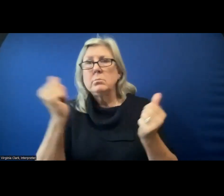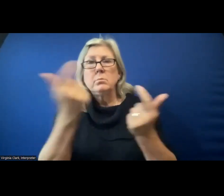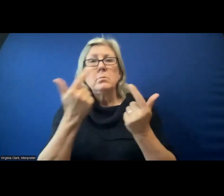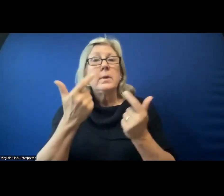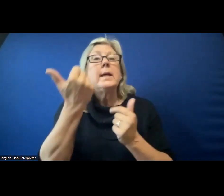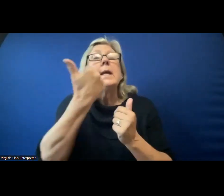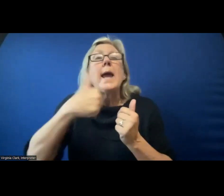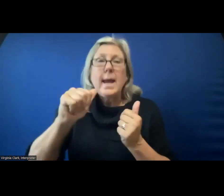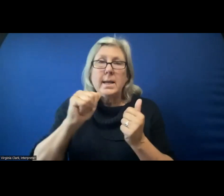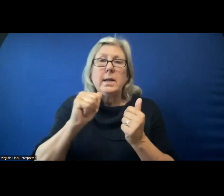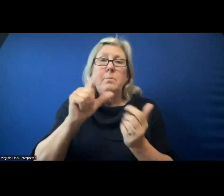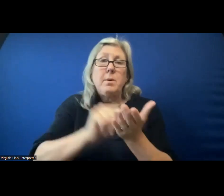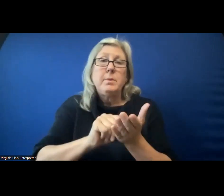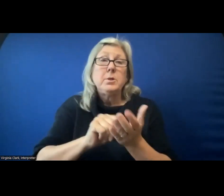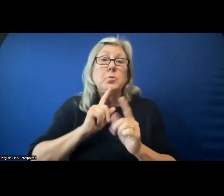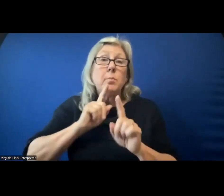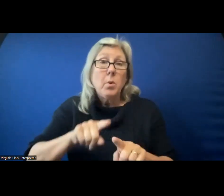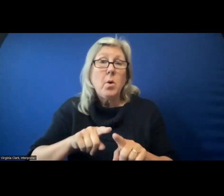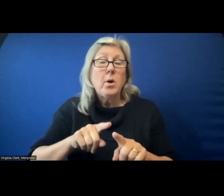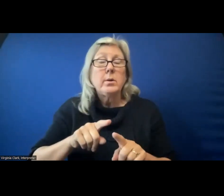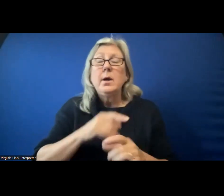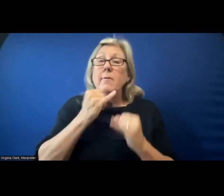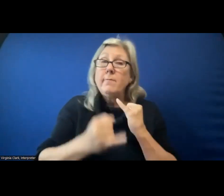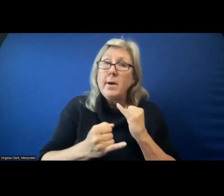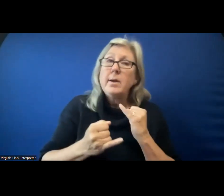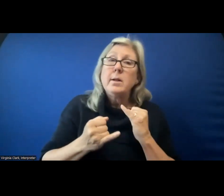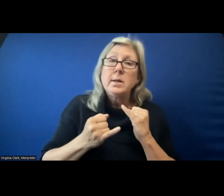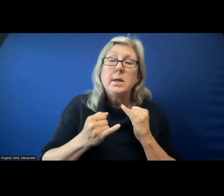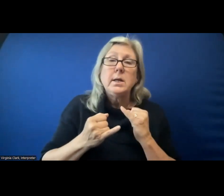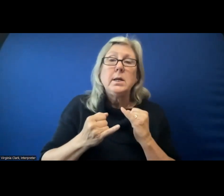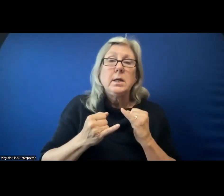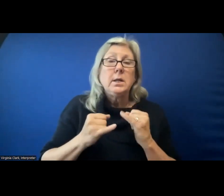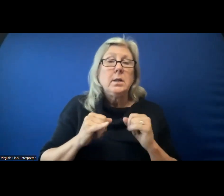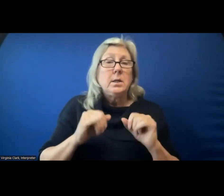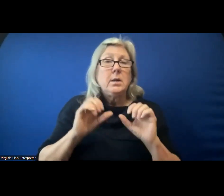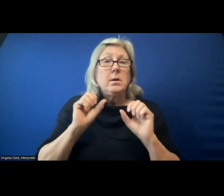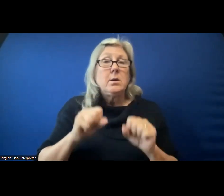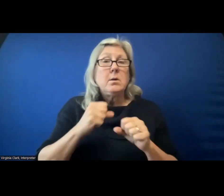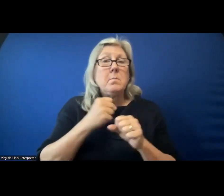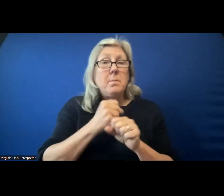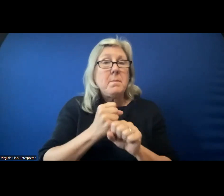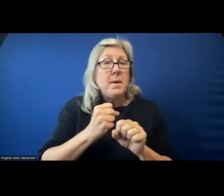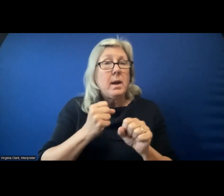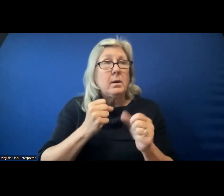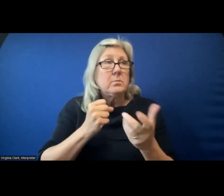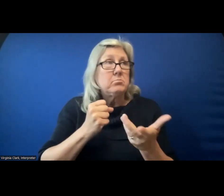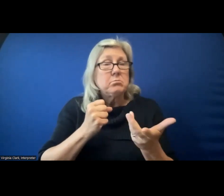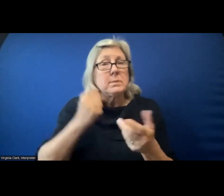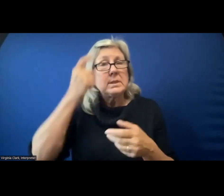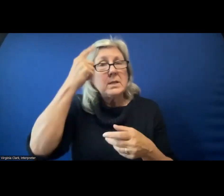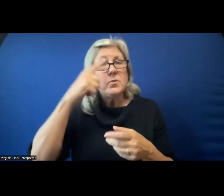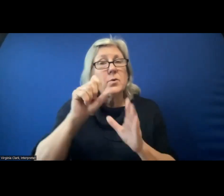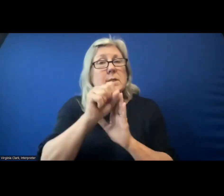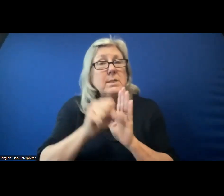Finally, it may make also judicial and economic sense for the state to create another benefit